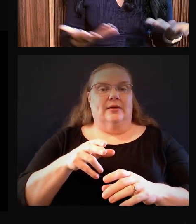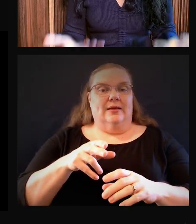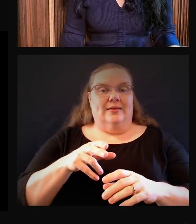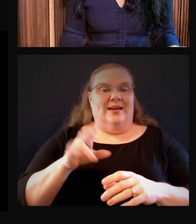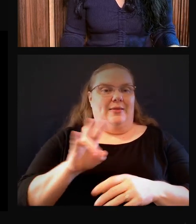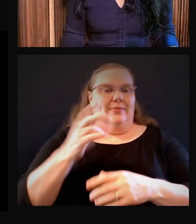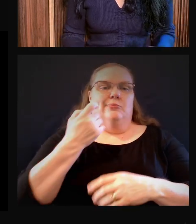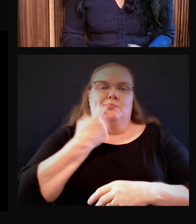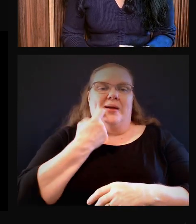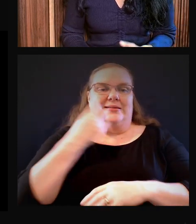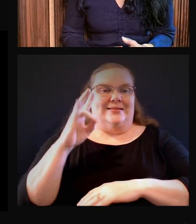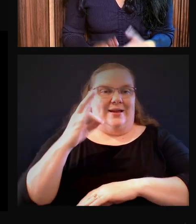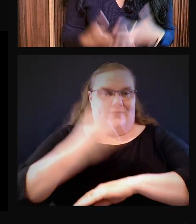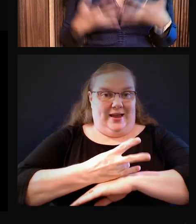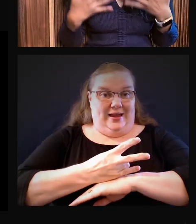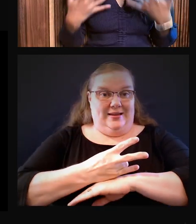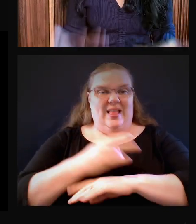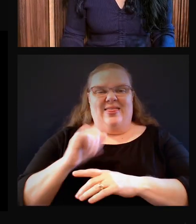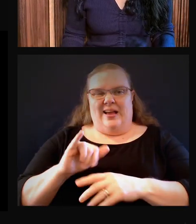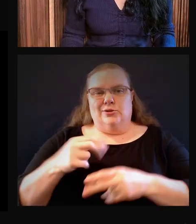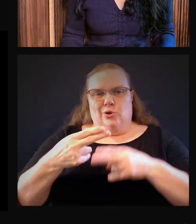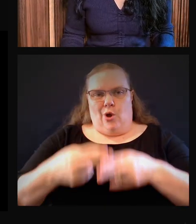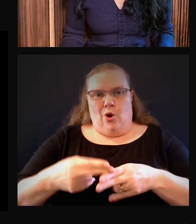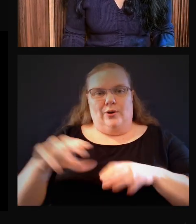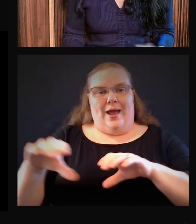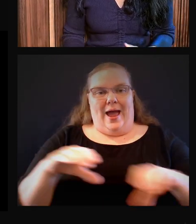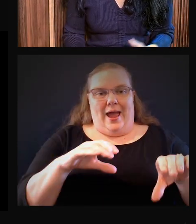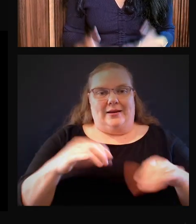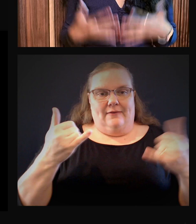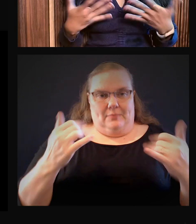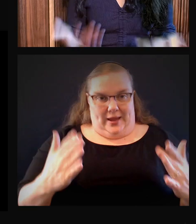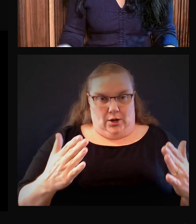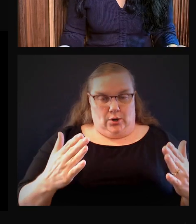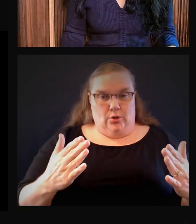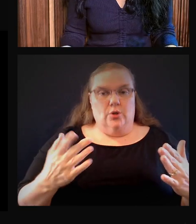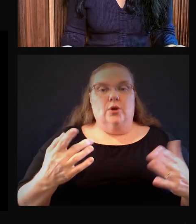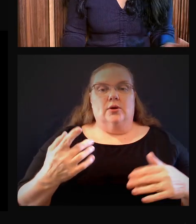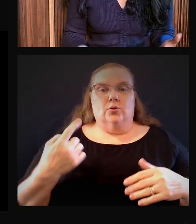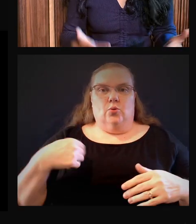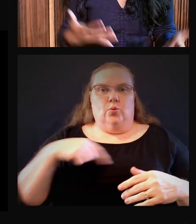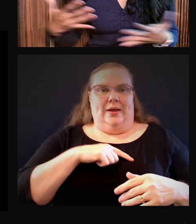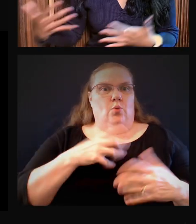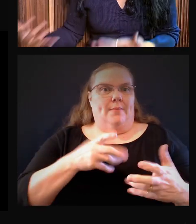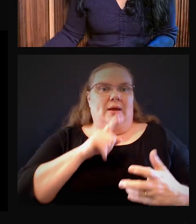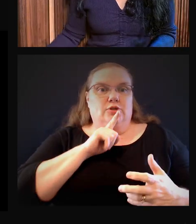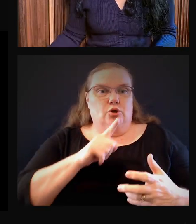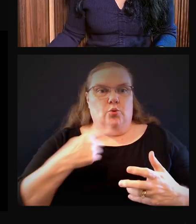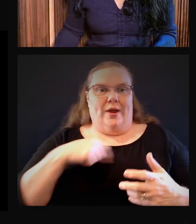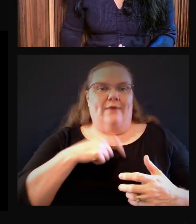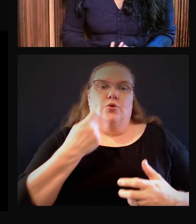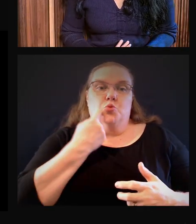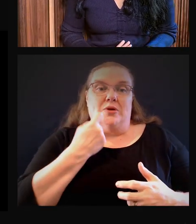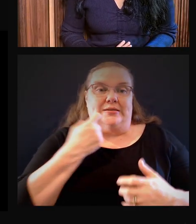This is to ensure that we have the most recent Player Data to train the model with and to generate an accurate score at the end.